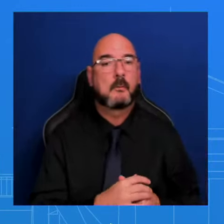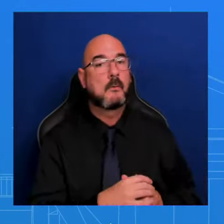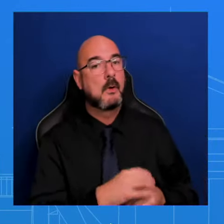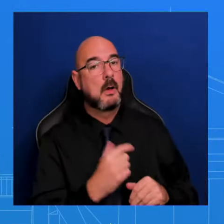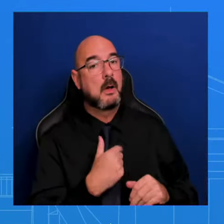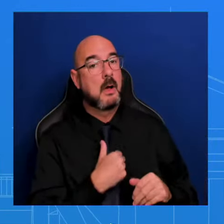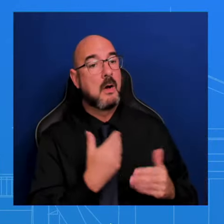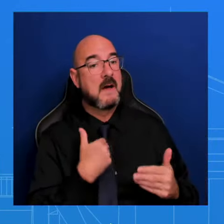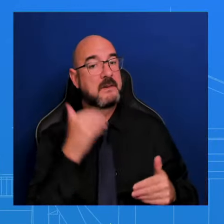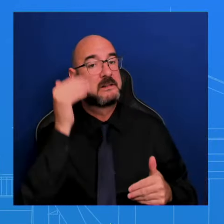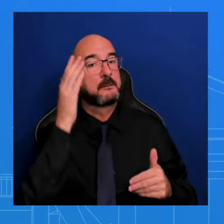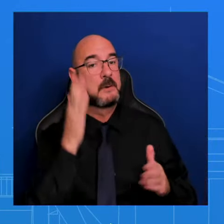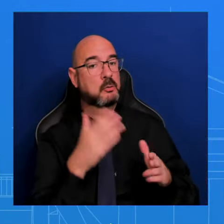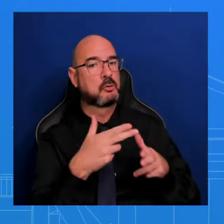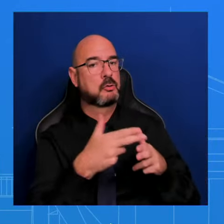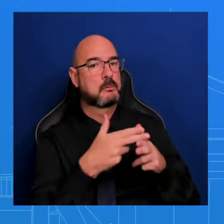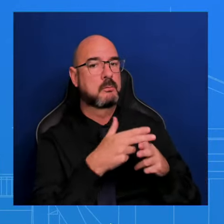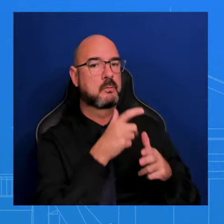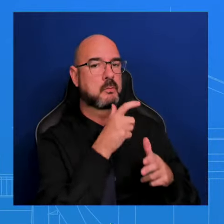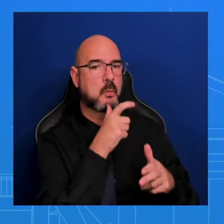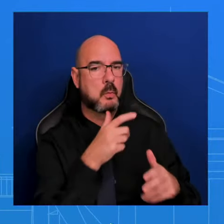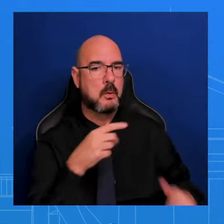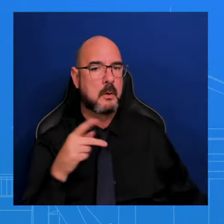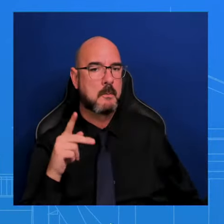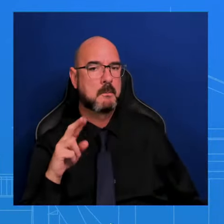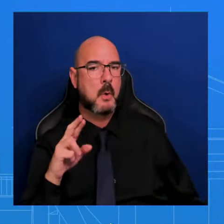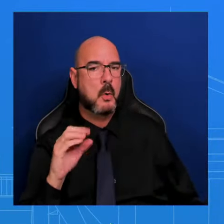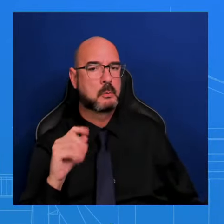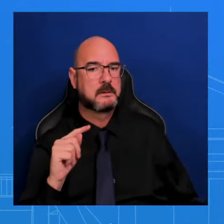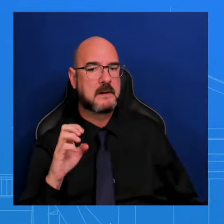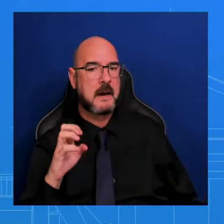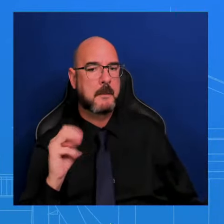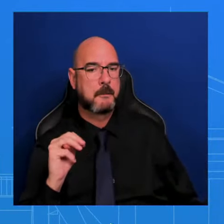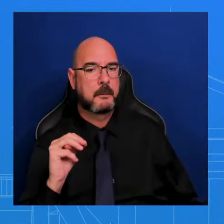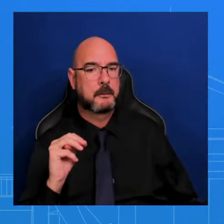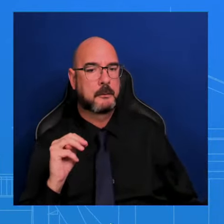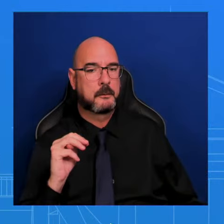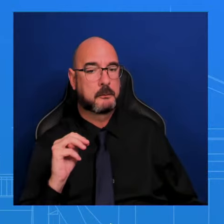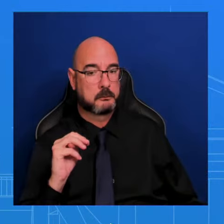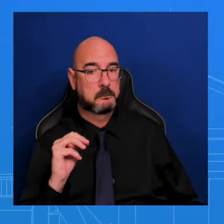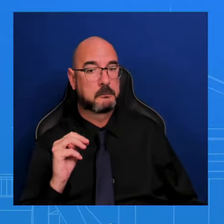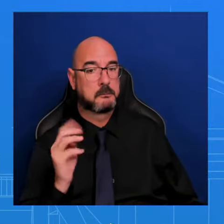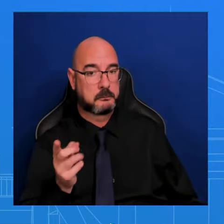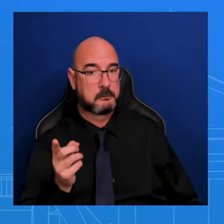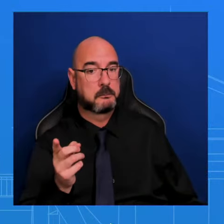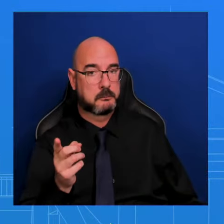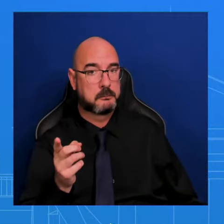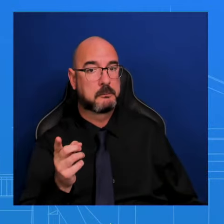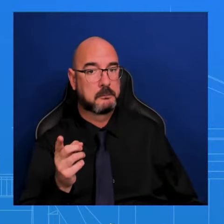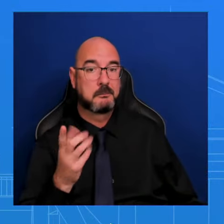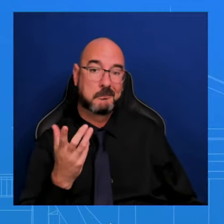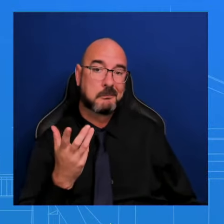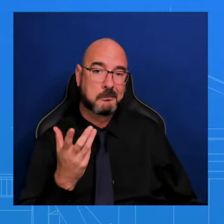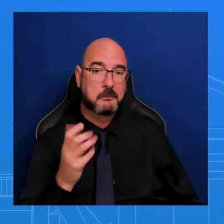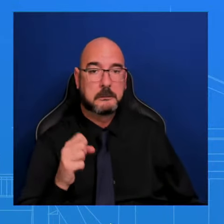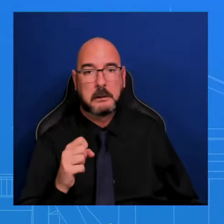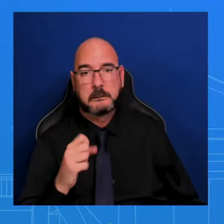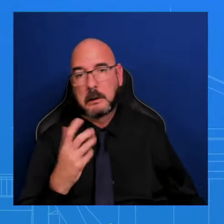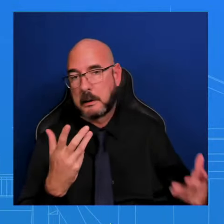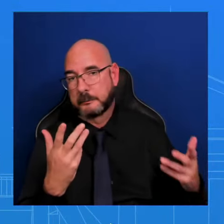The Press: By default. Ms. Jean-Pierre: By -- right -- by default is there. But, I mean, look -- I mean, we say this -- I know we say this ad nauseam.